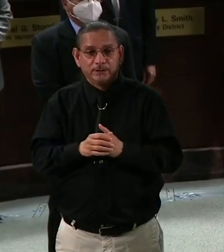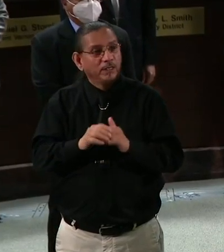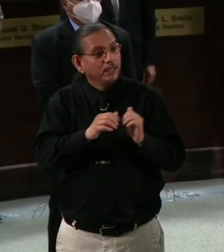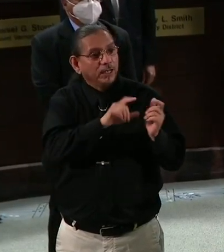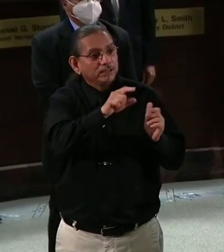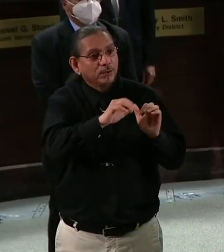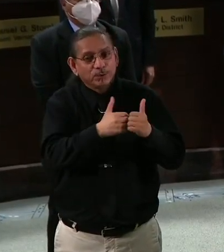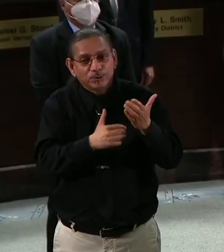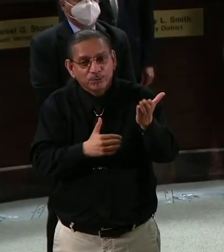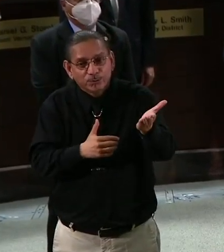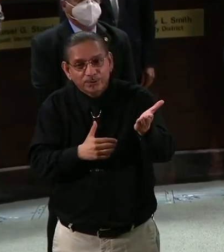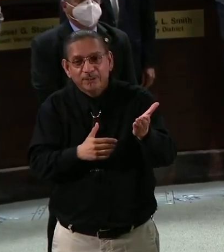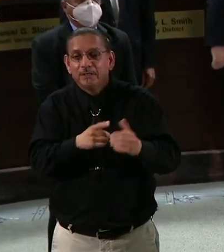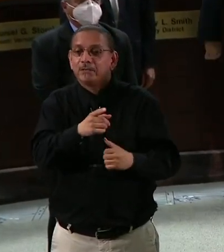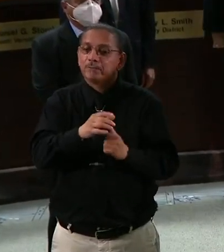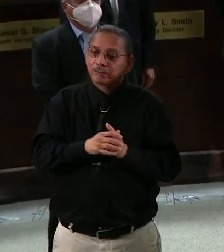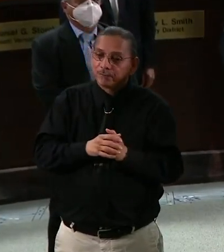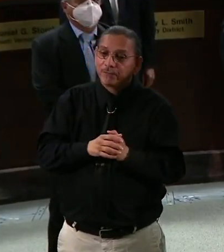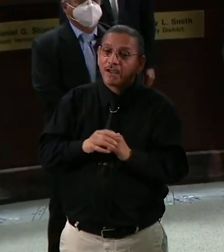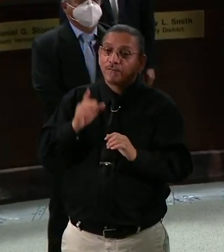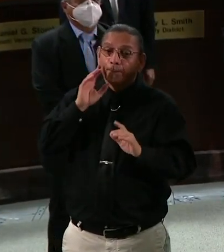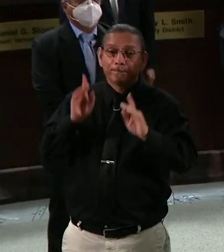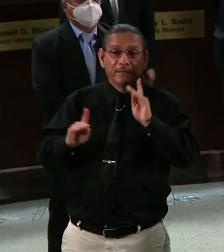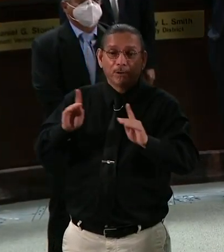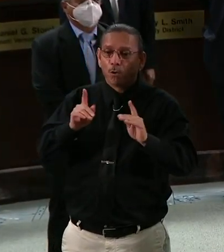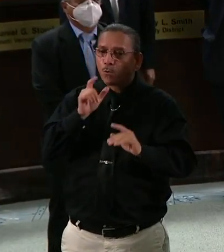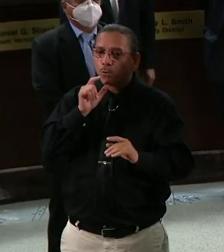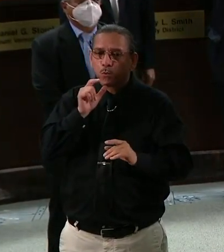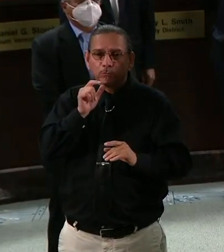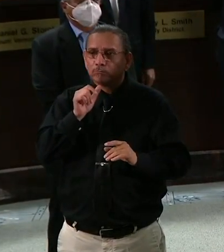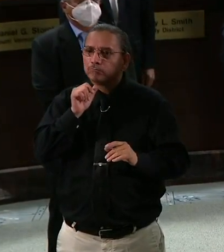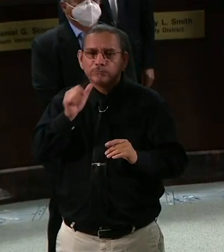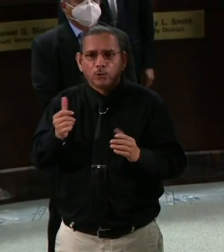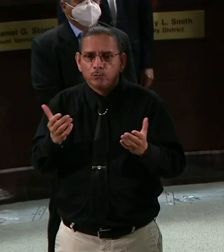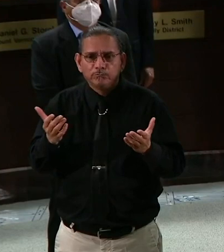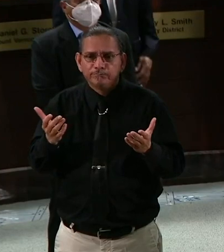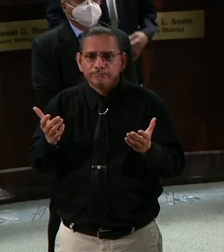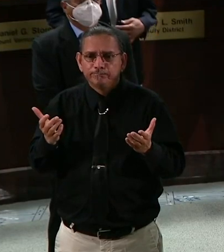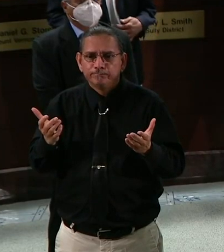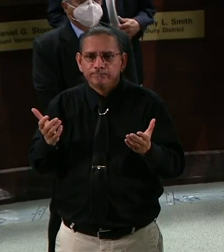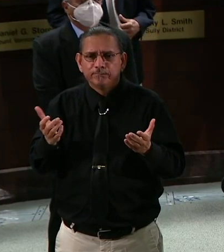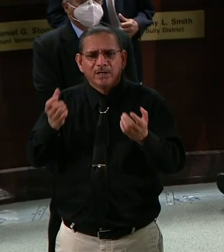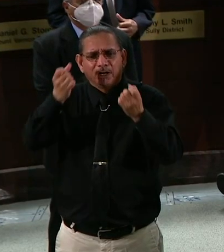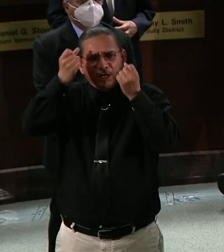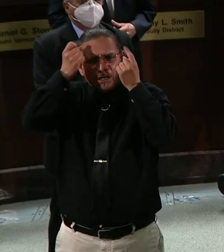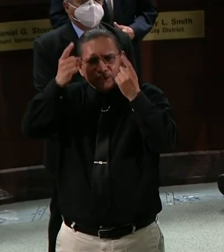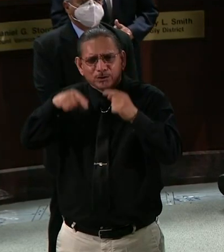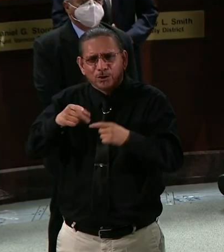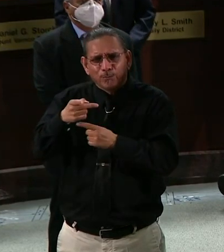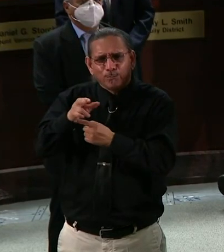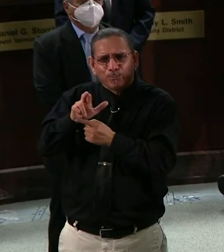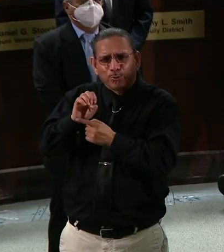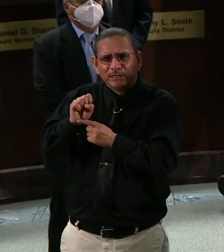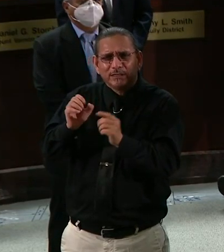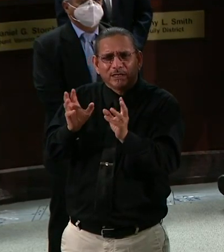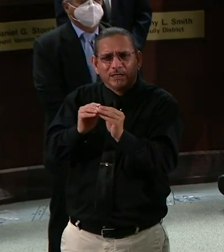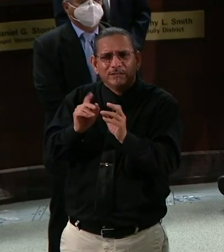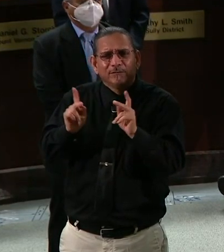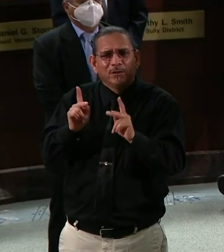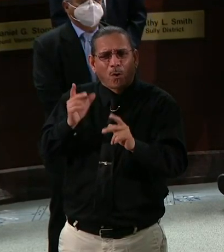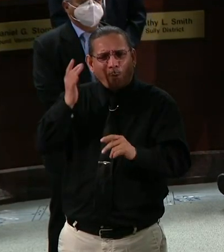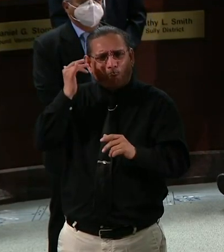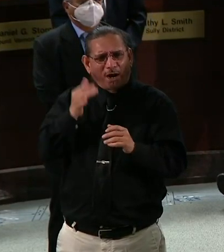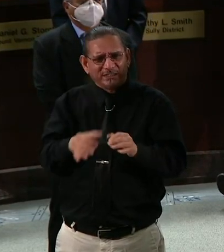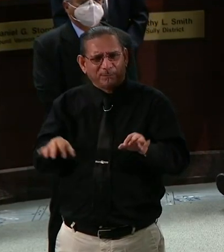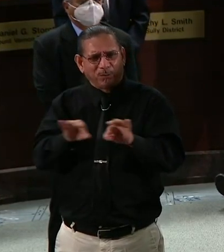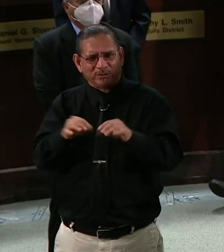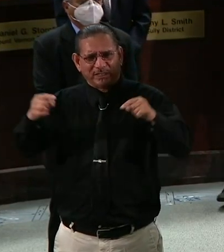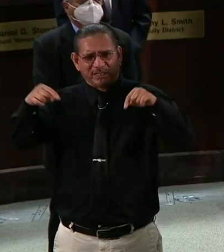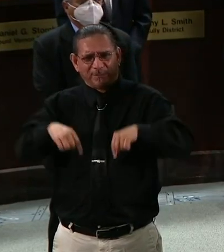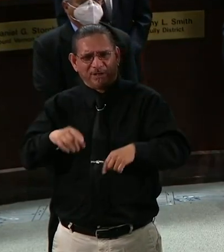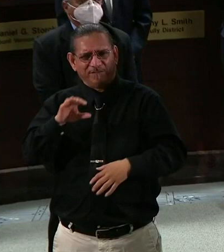QUESTION. WHEN THE STORE UNDER